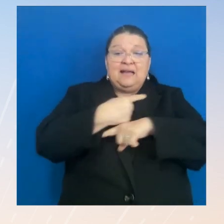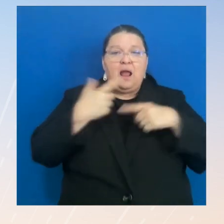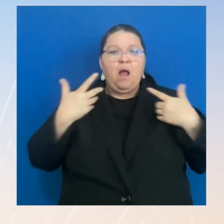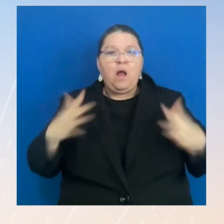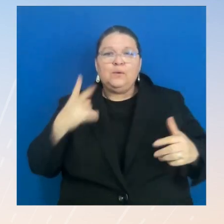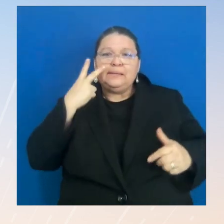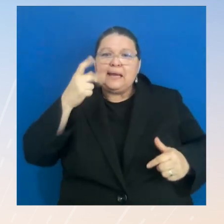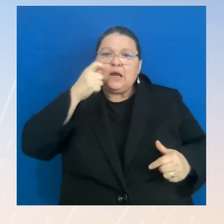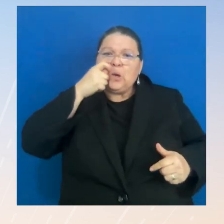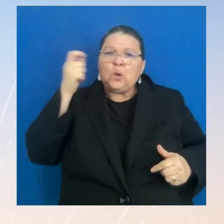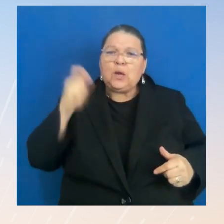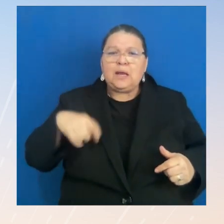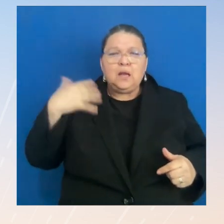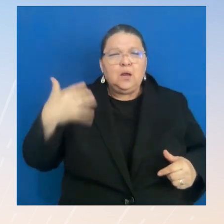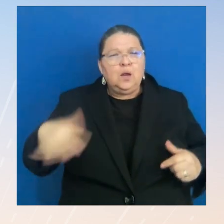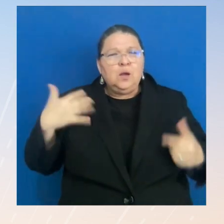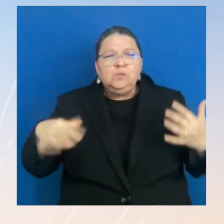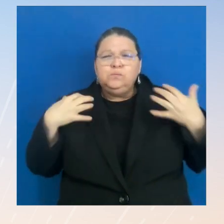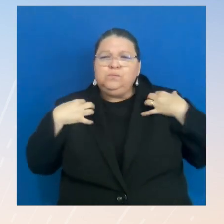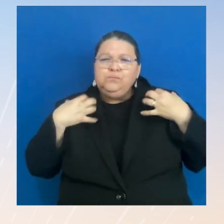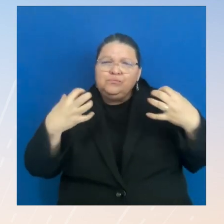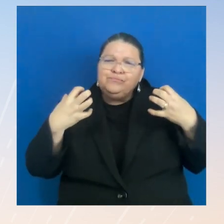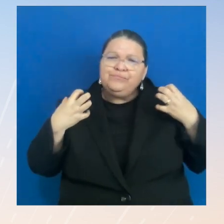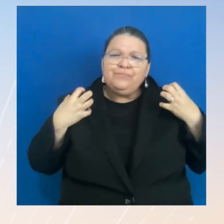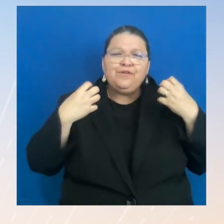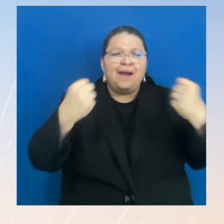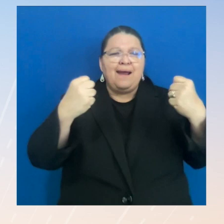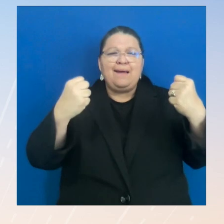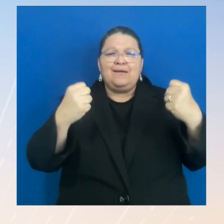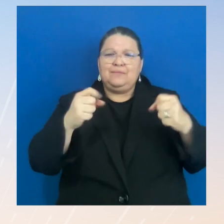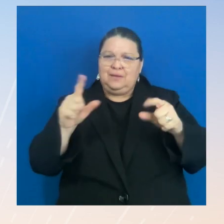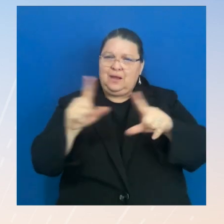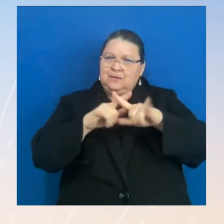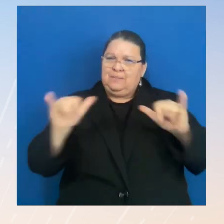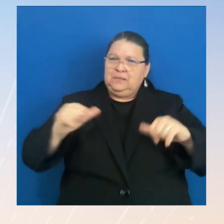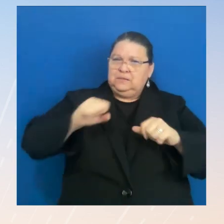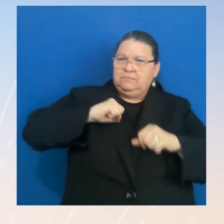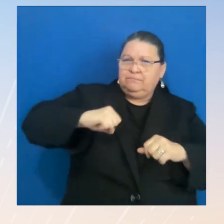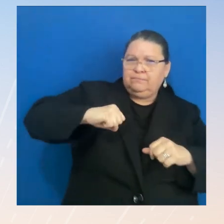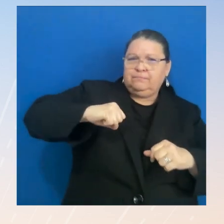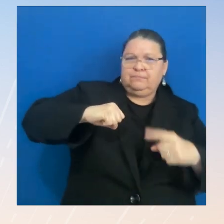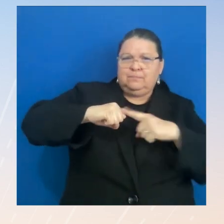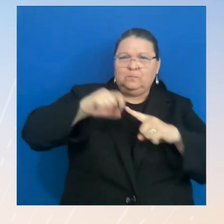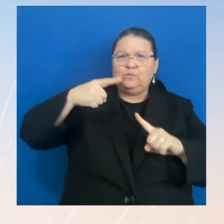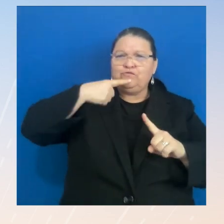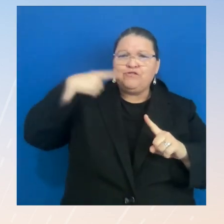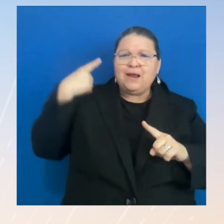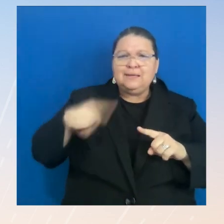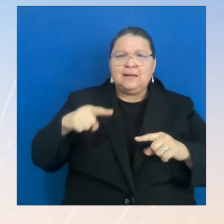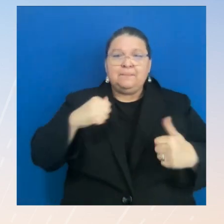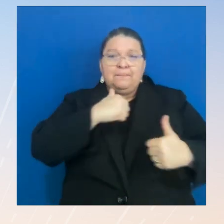and push back against the Russian military is because of the significant amount of military assistance we have provided.